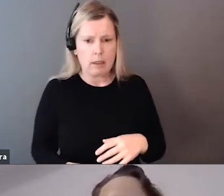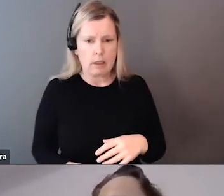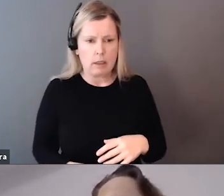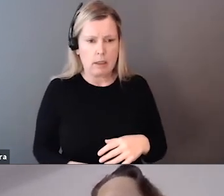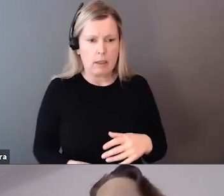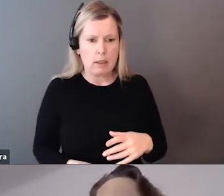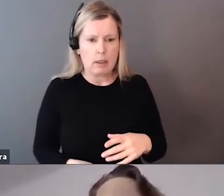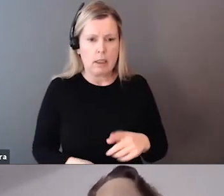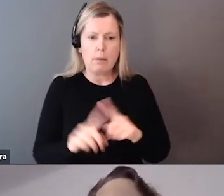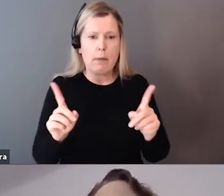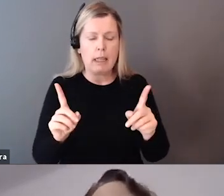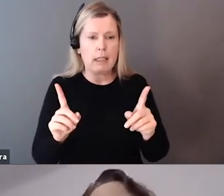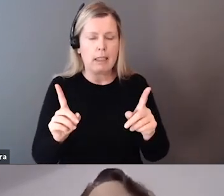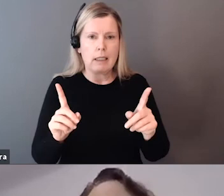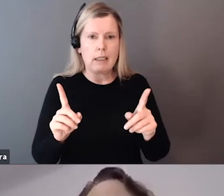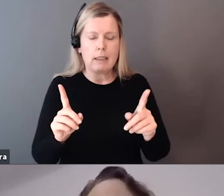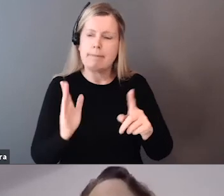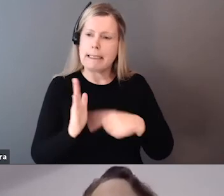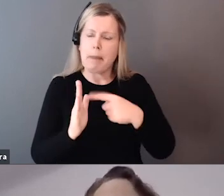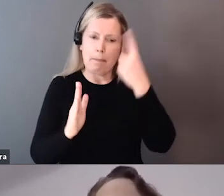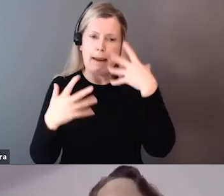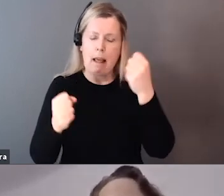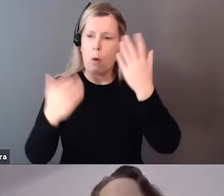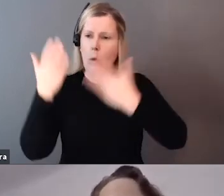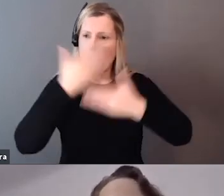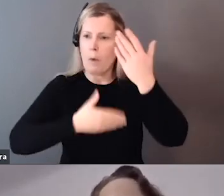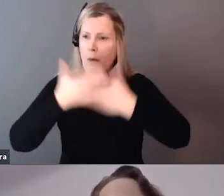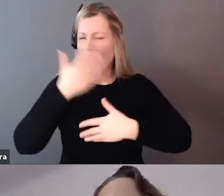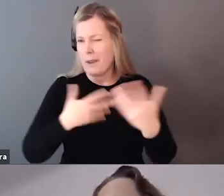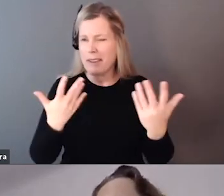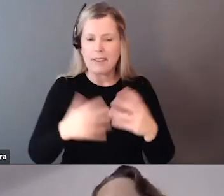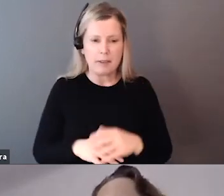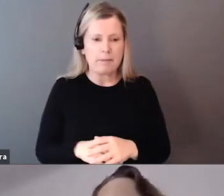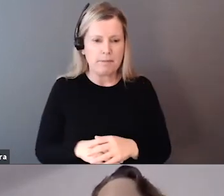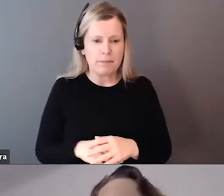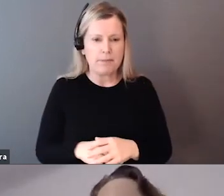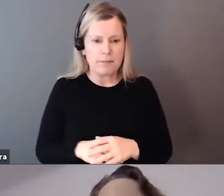be quite ill. As well, people with the same diagnosis may display symptoms differently.